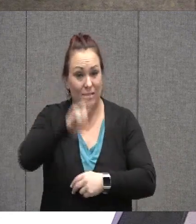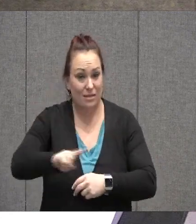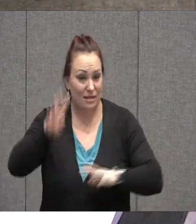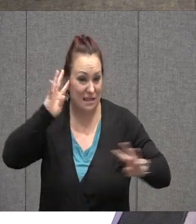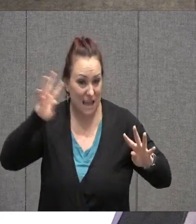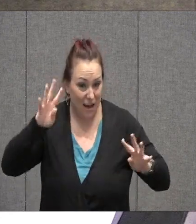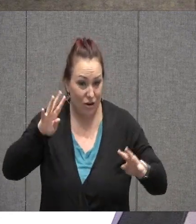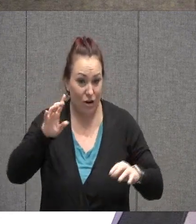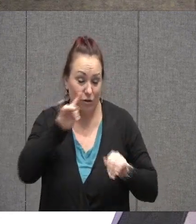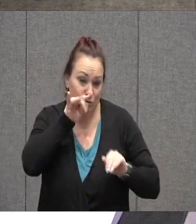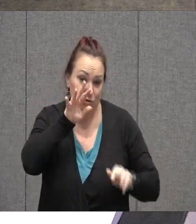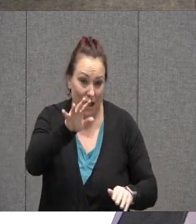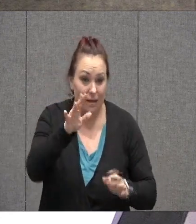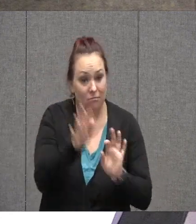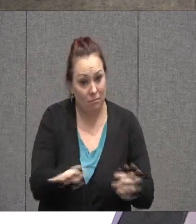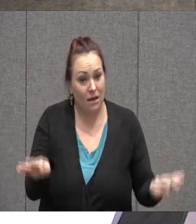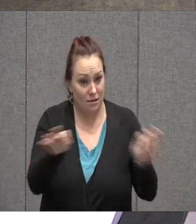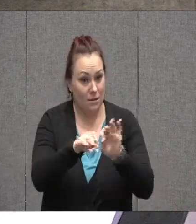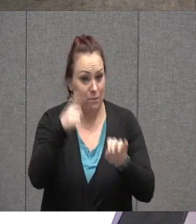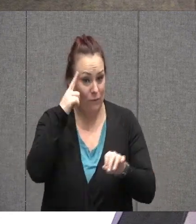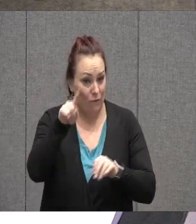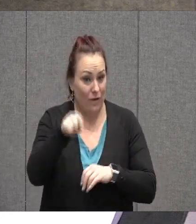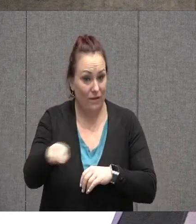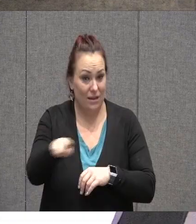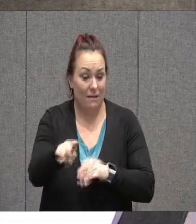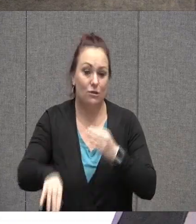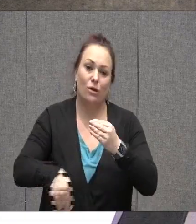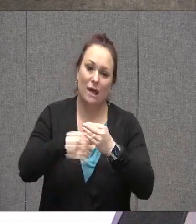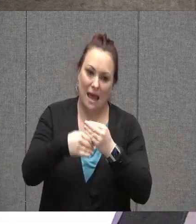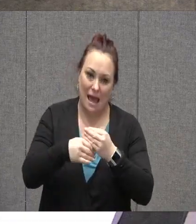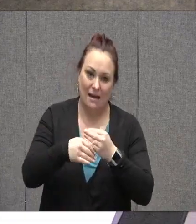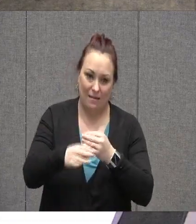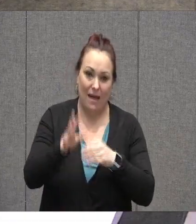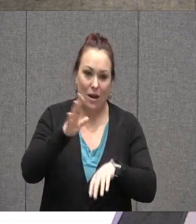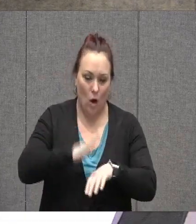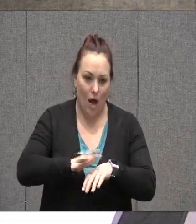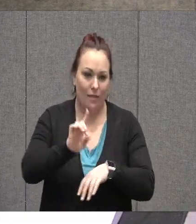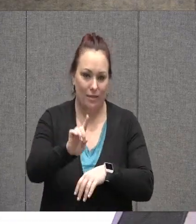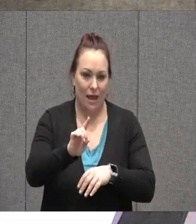On their currency, yeah. And this is a $1 ngultrum